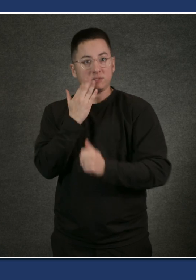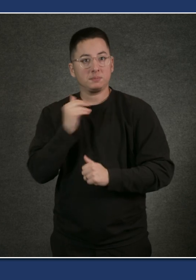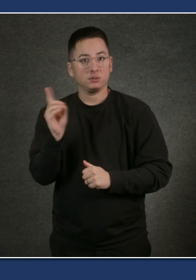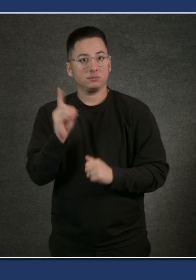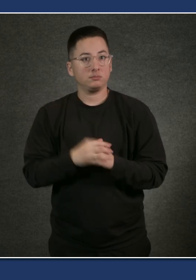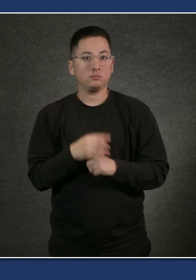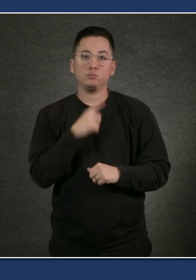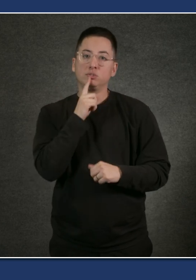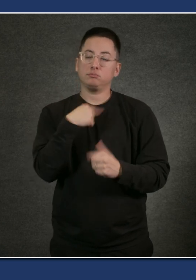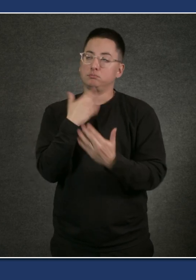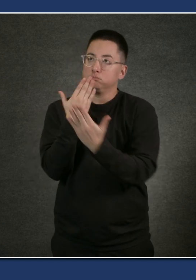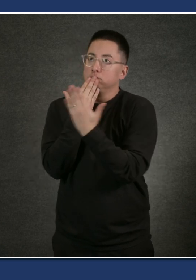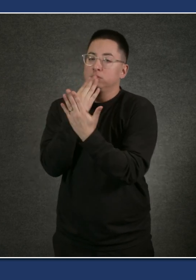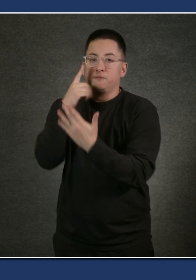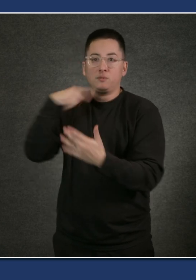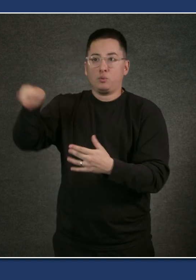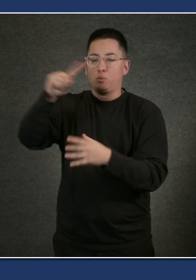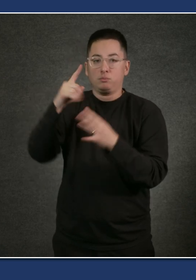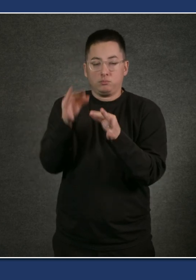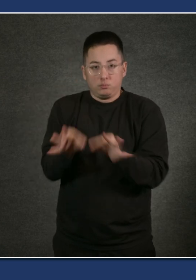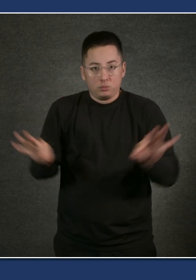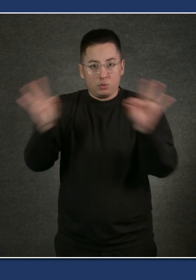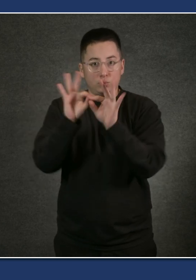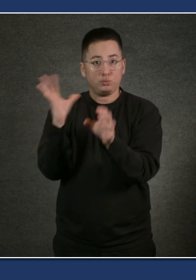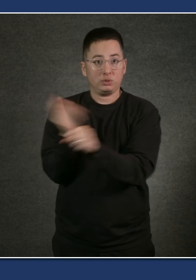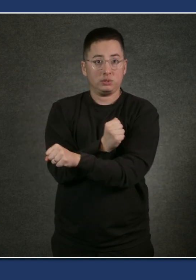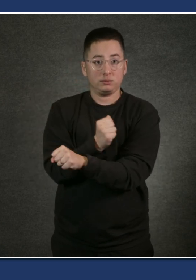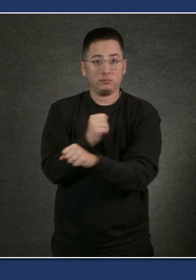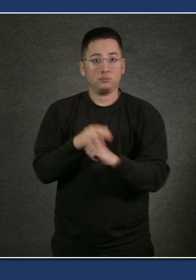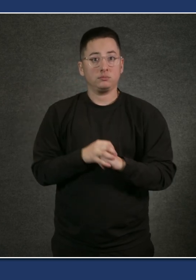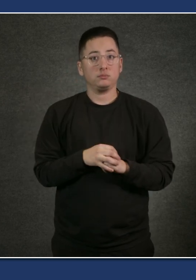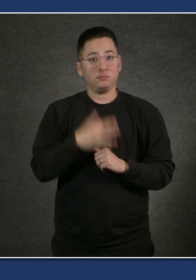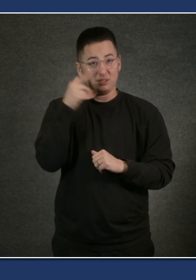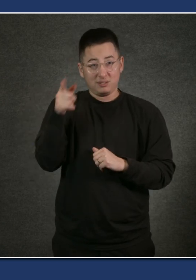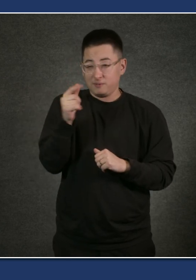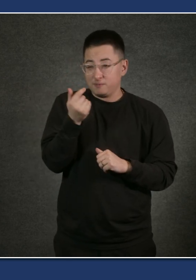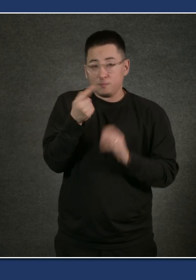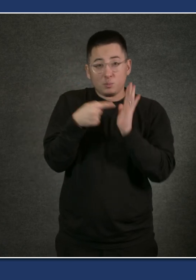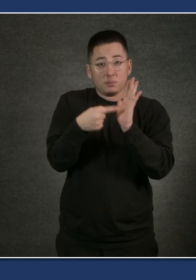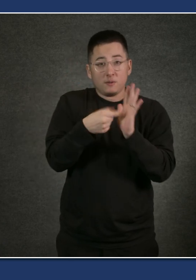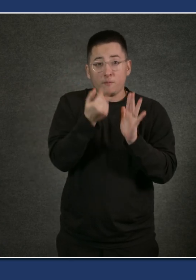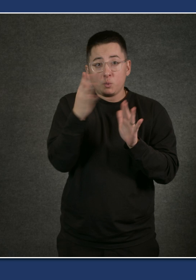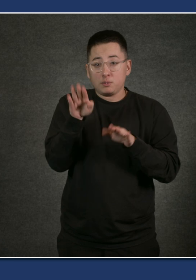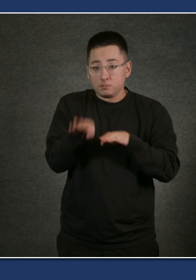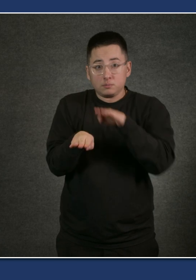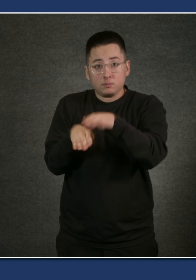I am grateful for these significant wins, even as they represent stepping stones